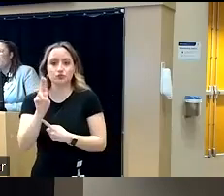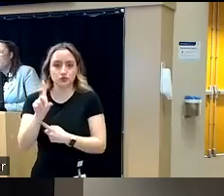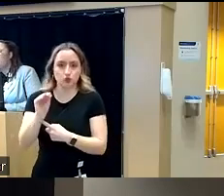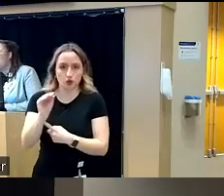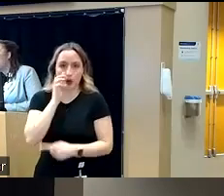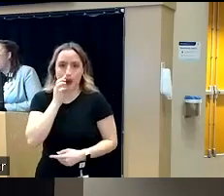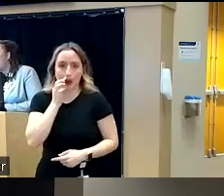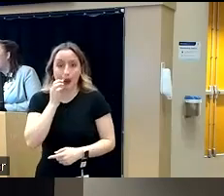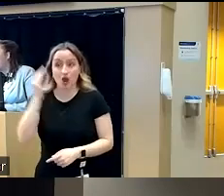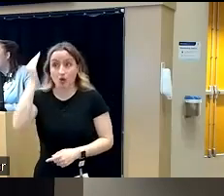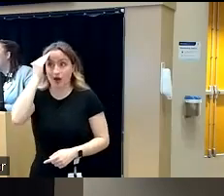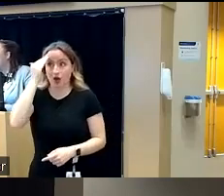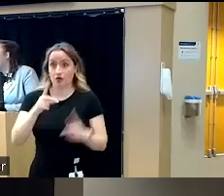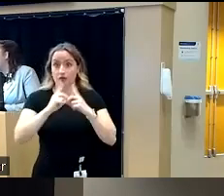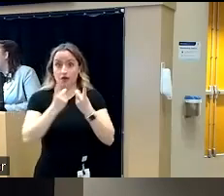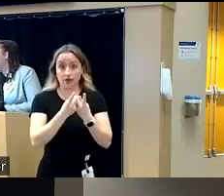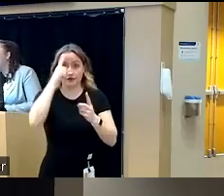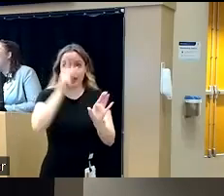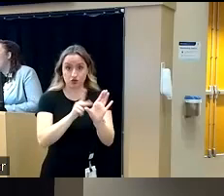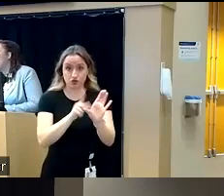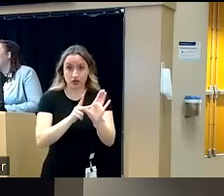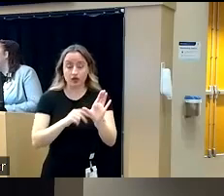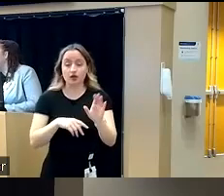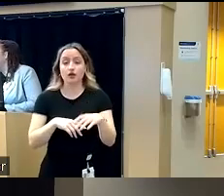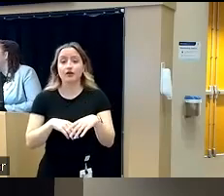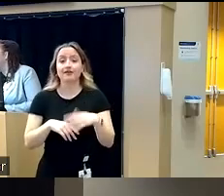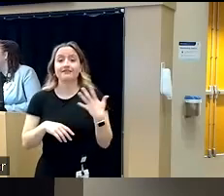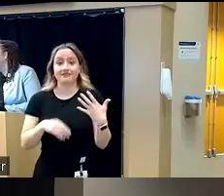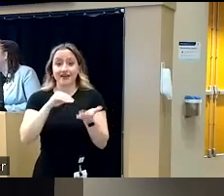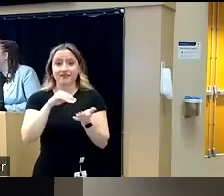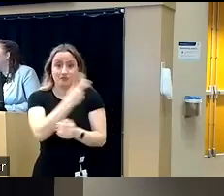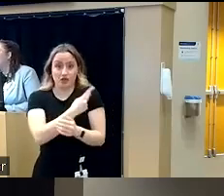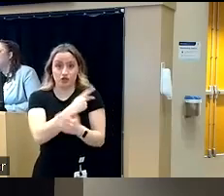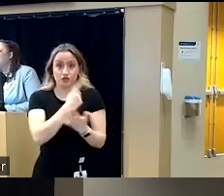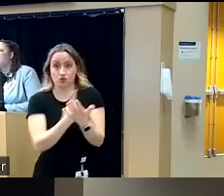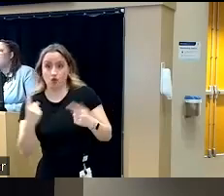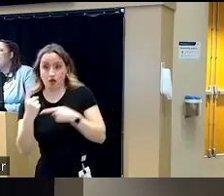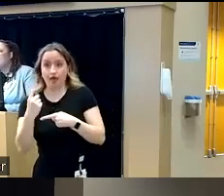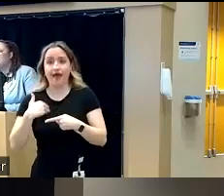one out of every five of the patients that we see has a substance use disorder it's one of the